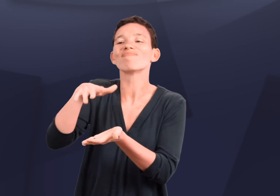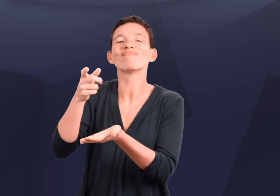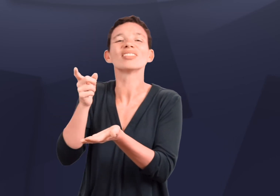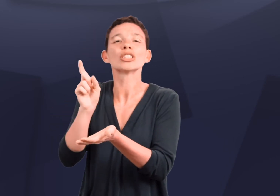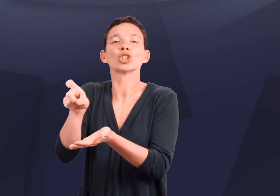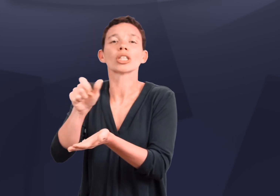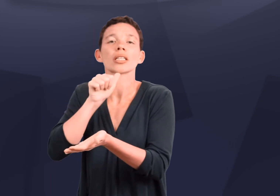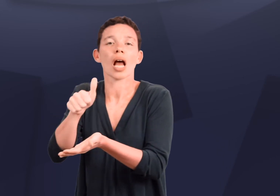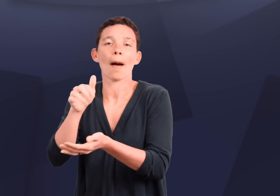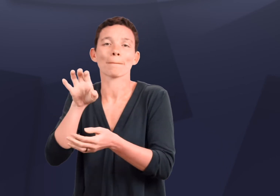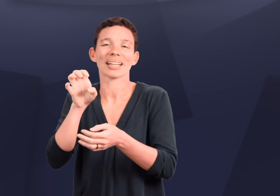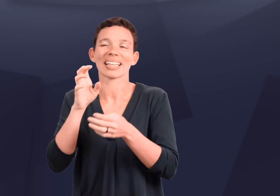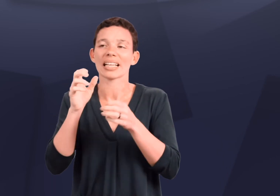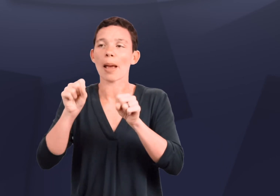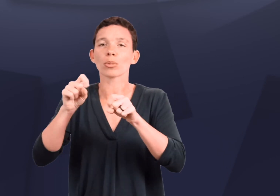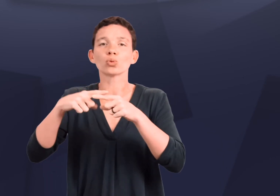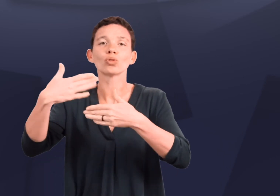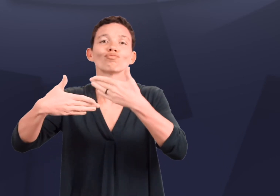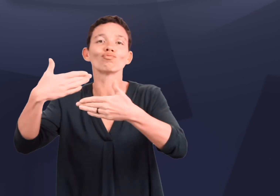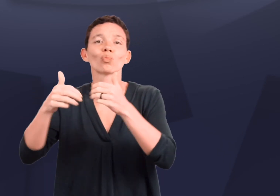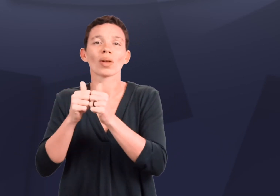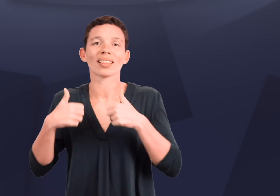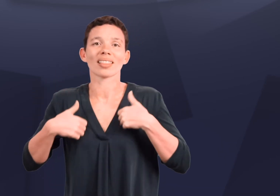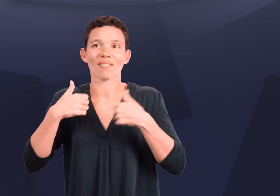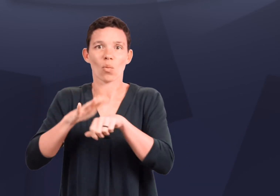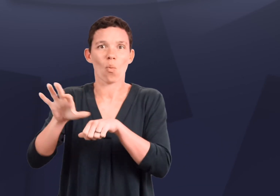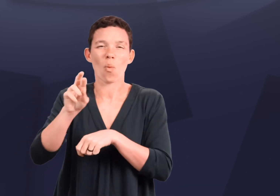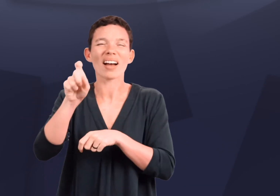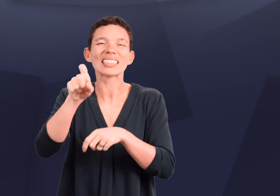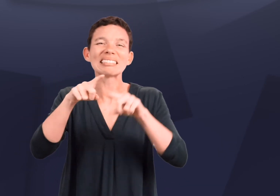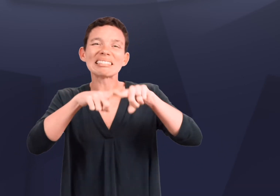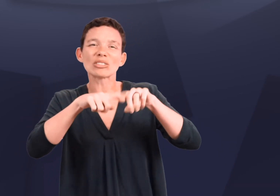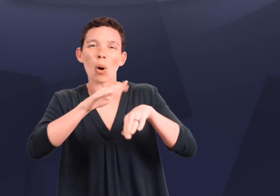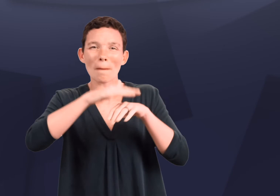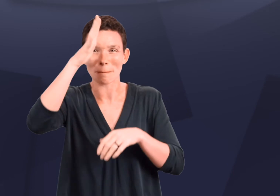or that they shouldn't be on their own and should depend on a man instead.